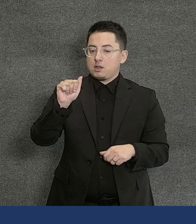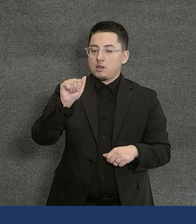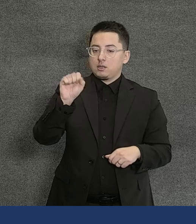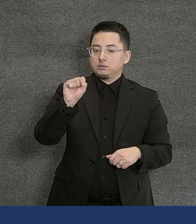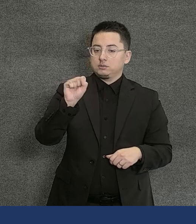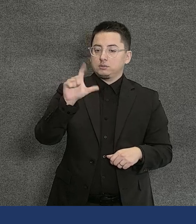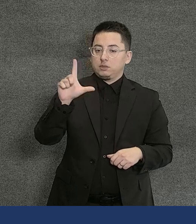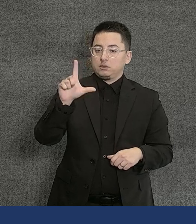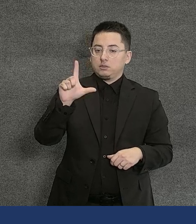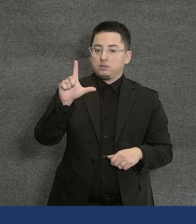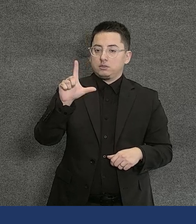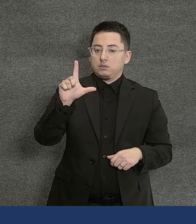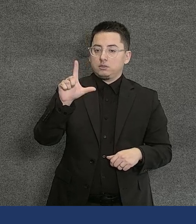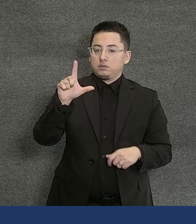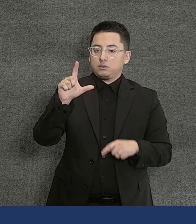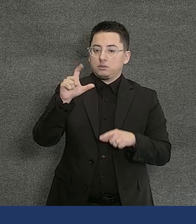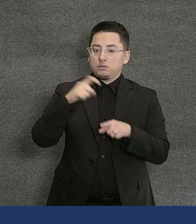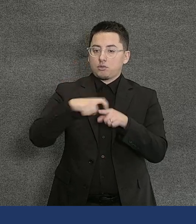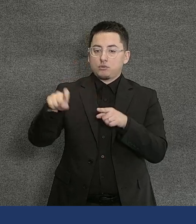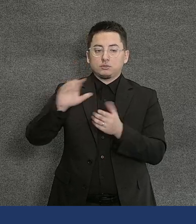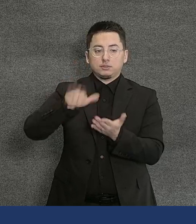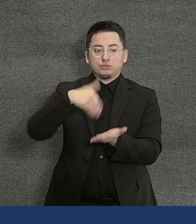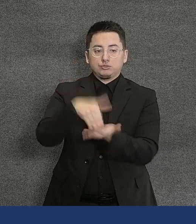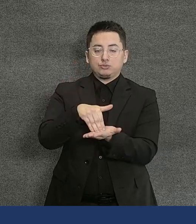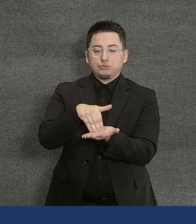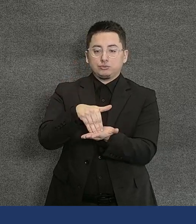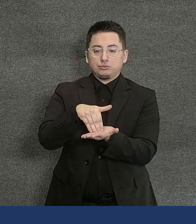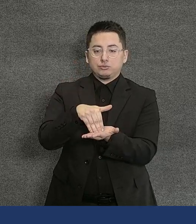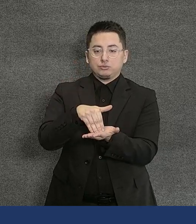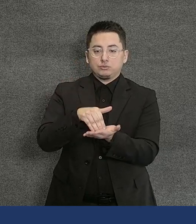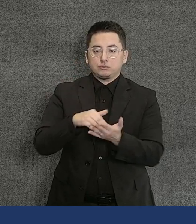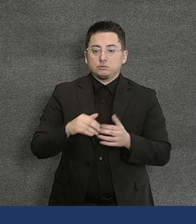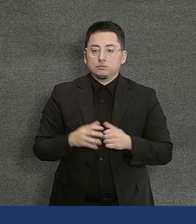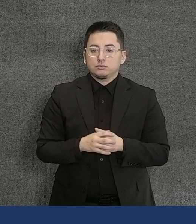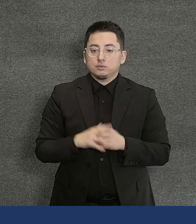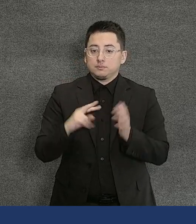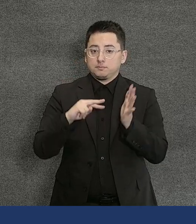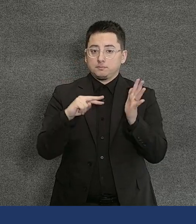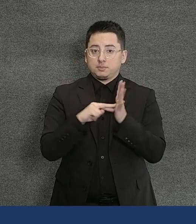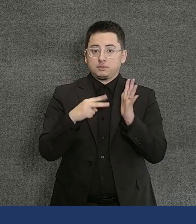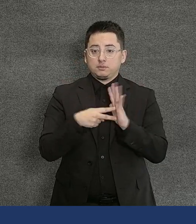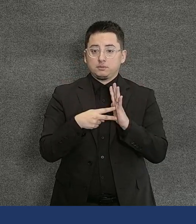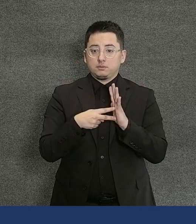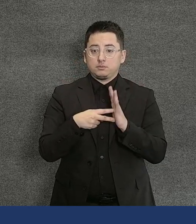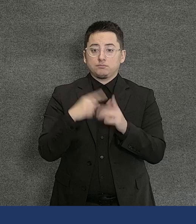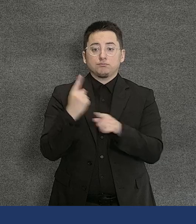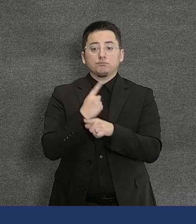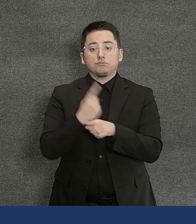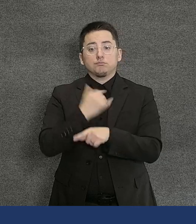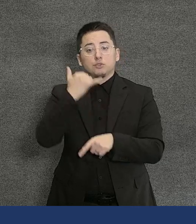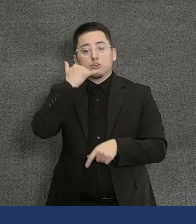call center at election time, which means that in addition to the normal call center, that we always stand up